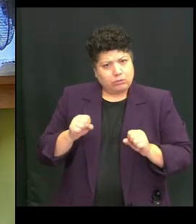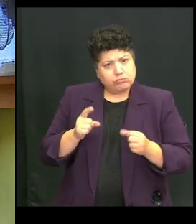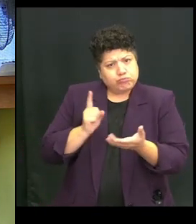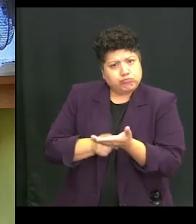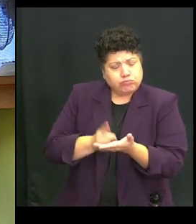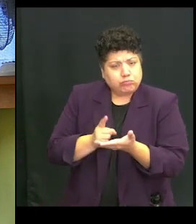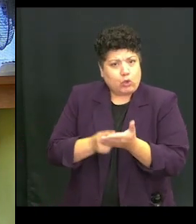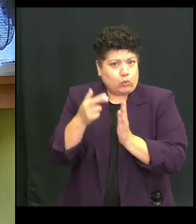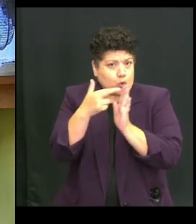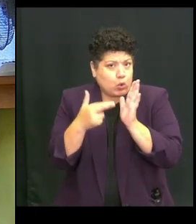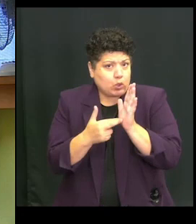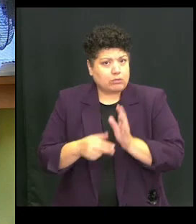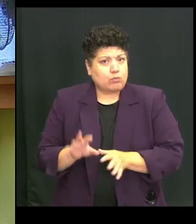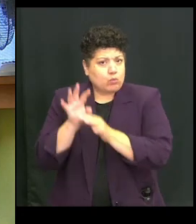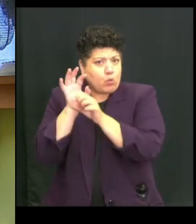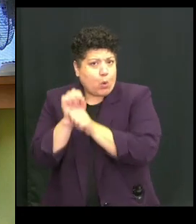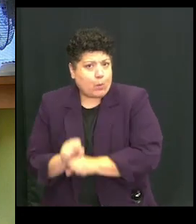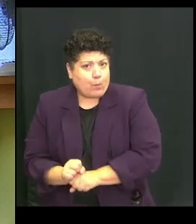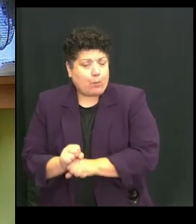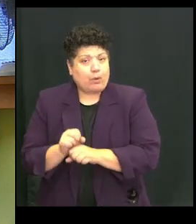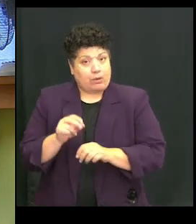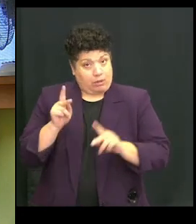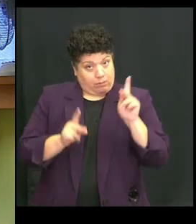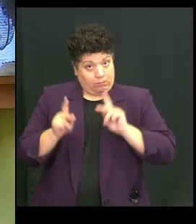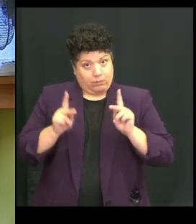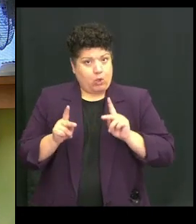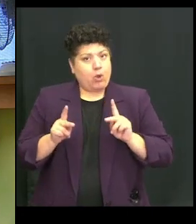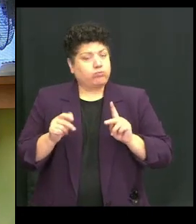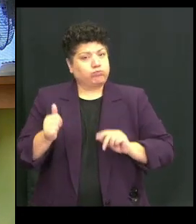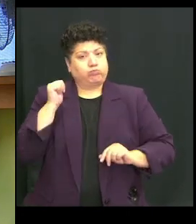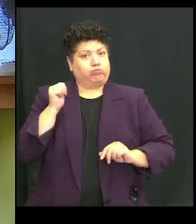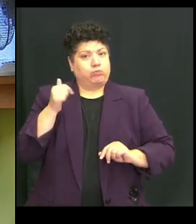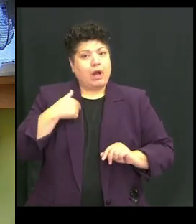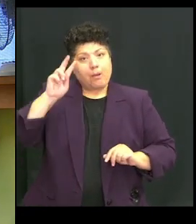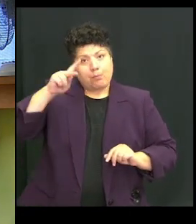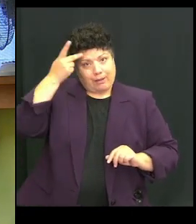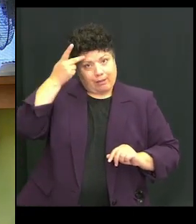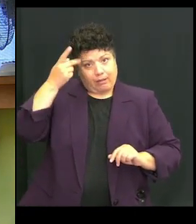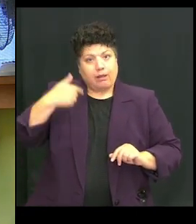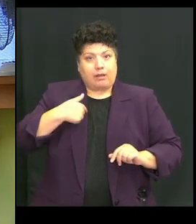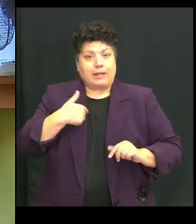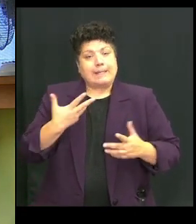and people might be less willing to concede political defeat in that sort of context.